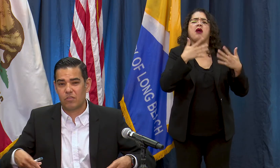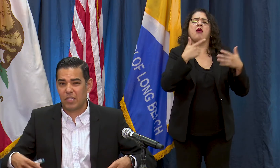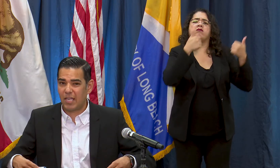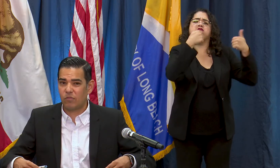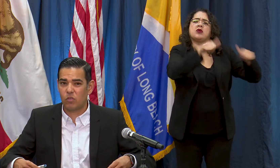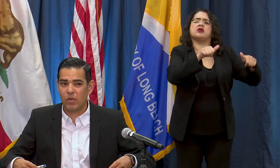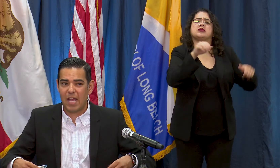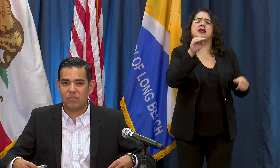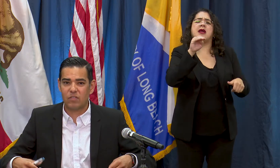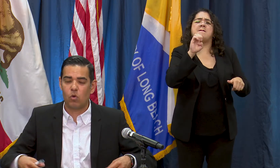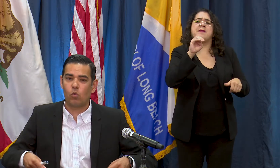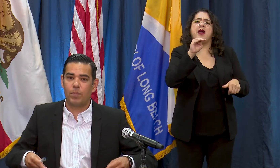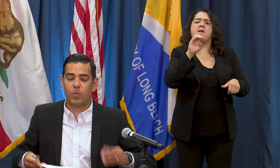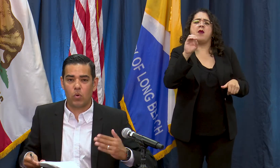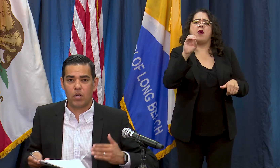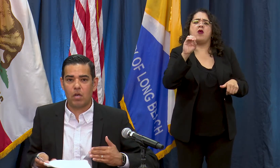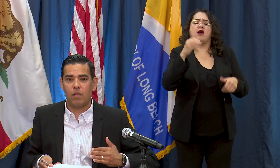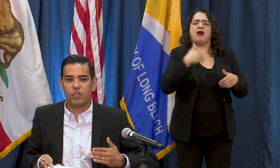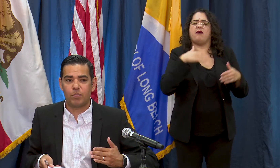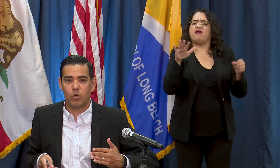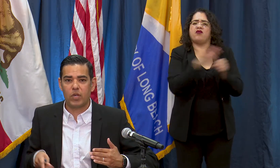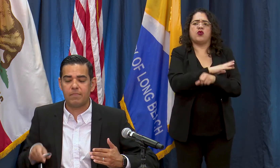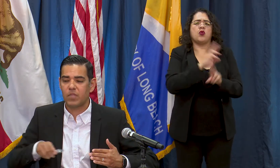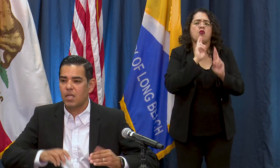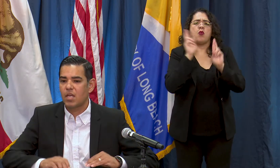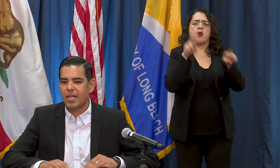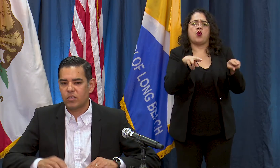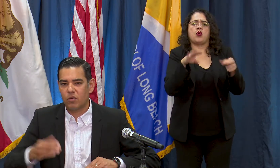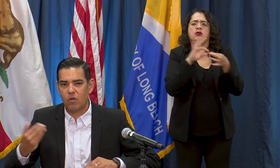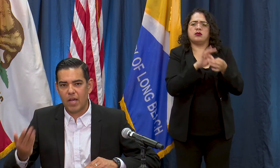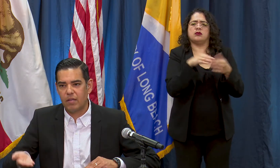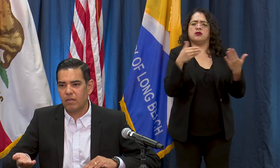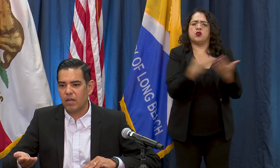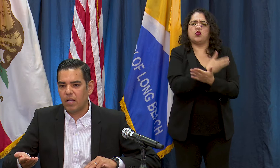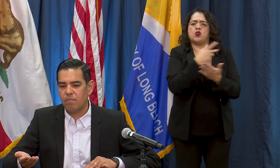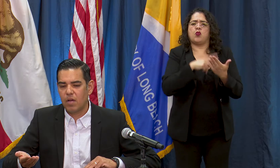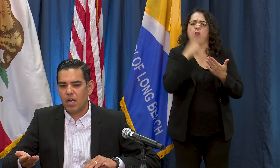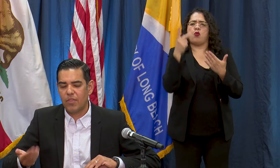the City Council that has the whole report on this program and so I think